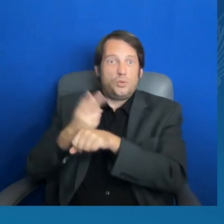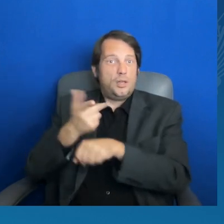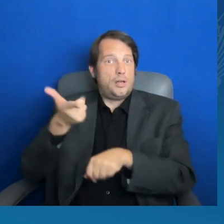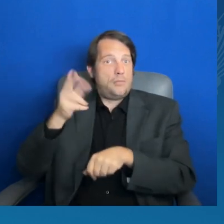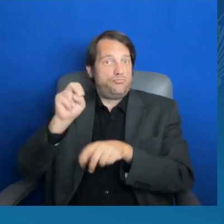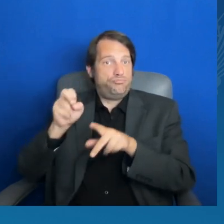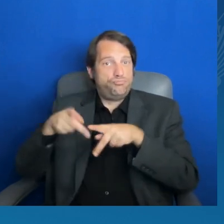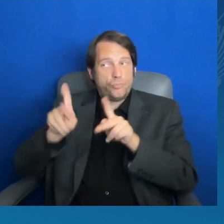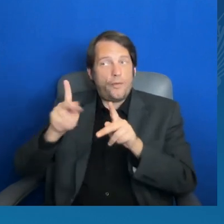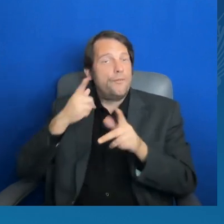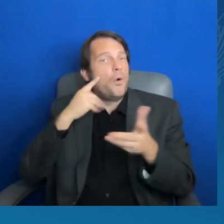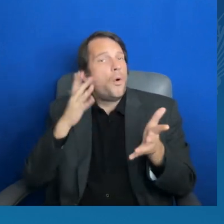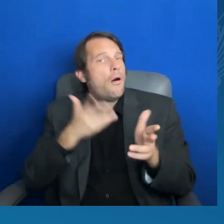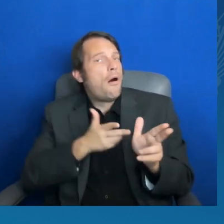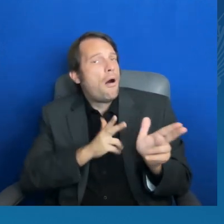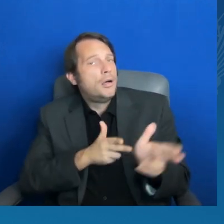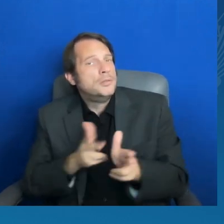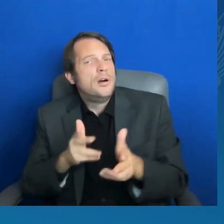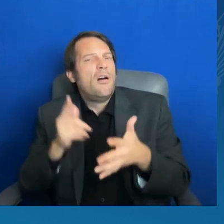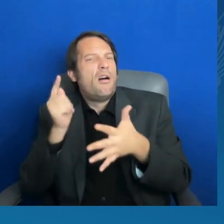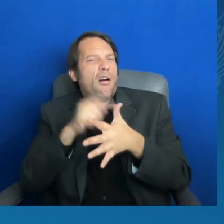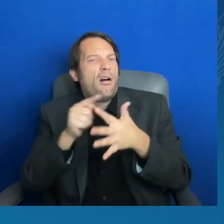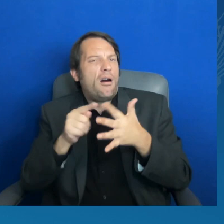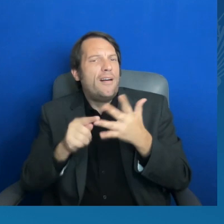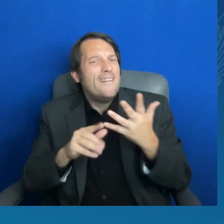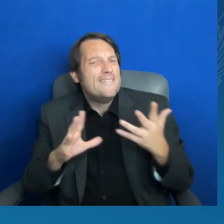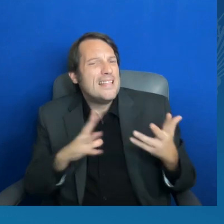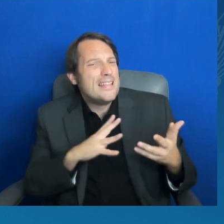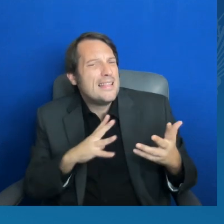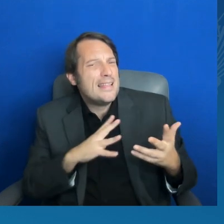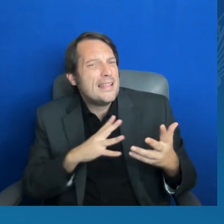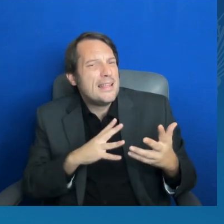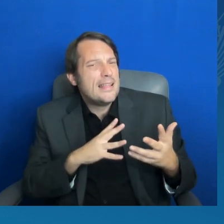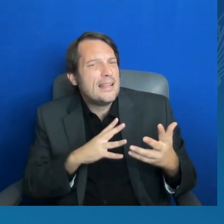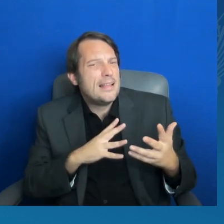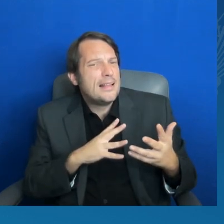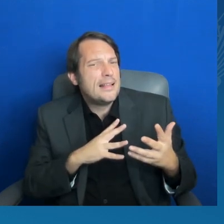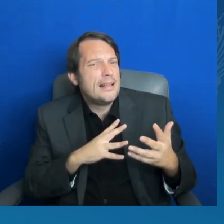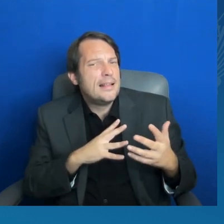What we're talking about is not about that. And you know the difference.